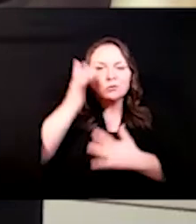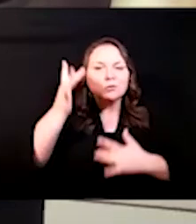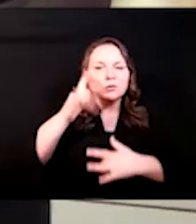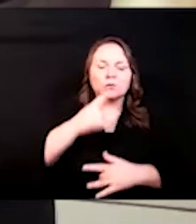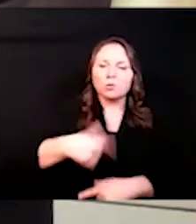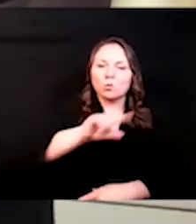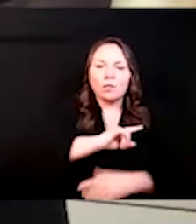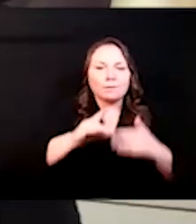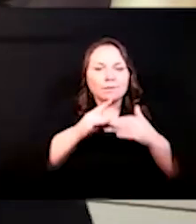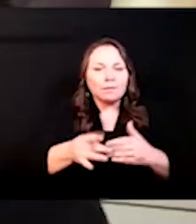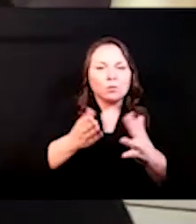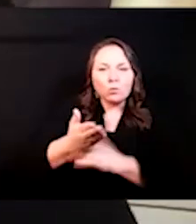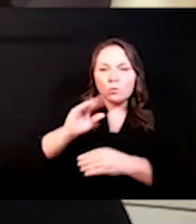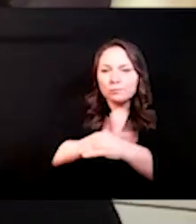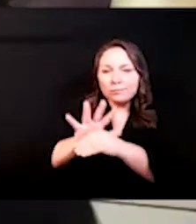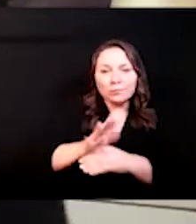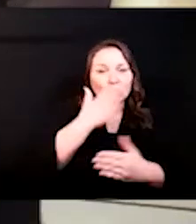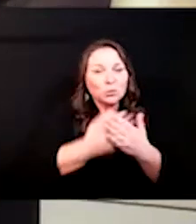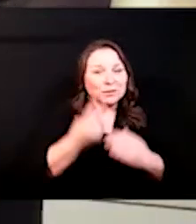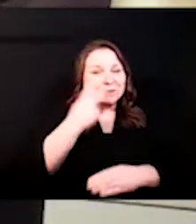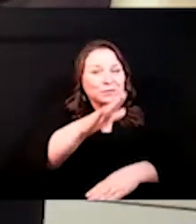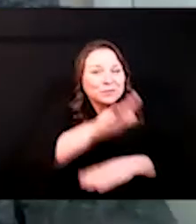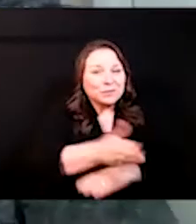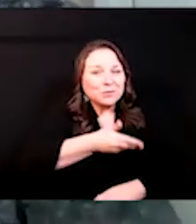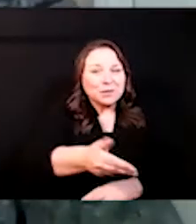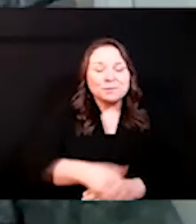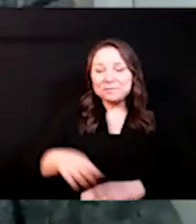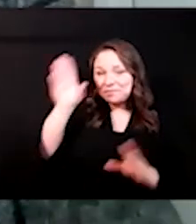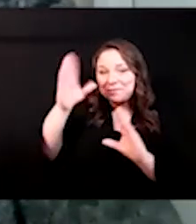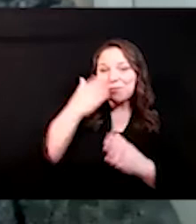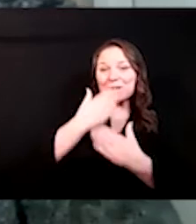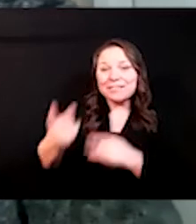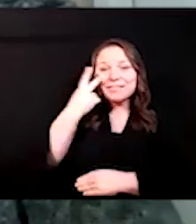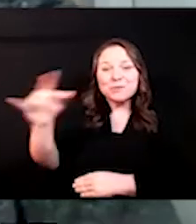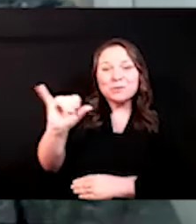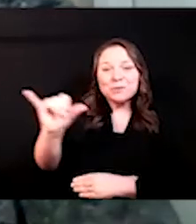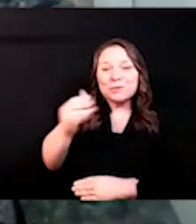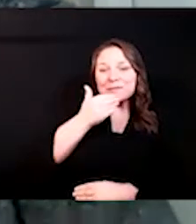INFECTIOUS SPECIALIST AND IS WELL QUALIFIED TO LEAD AMERICARES RESPONSE TO THE PANDEMIC. GREAT TO SEE YOU